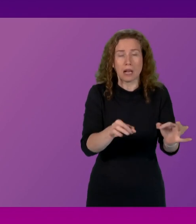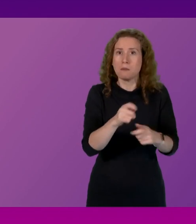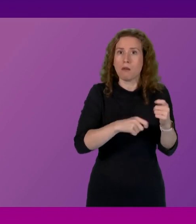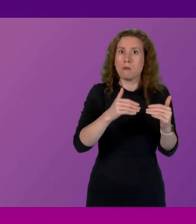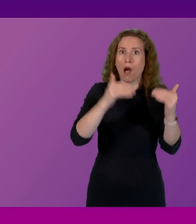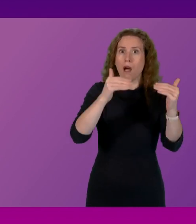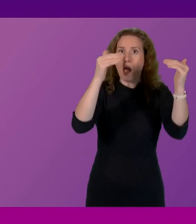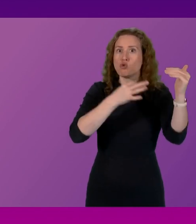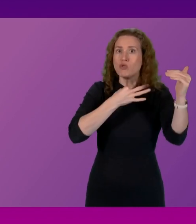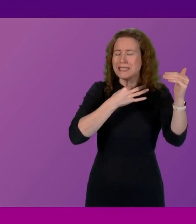higher than it should be.